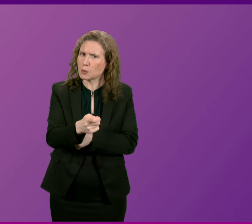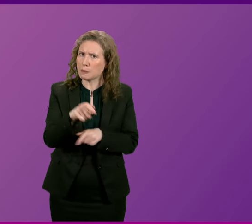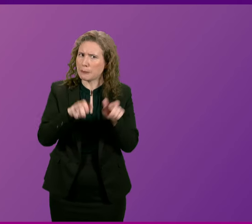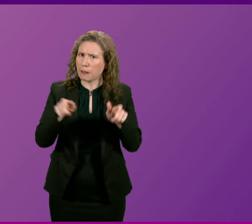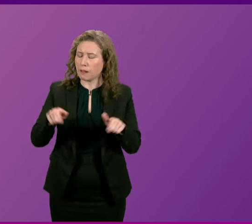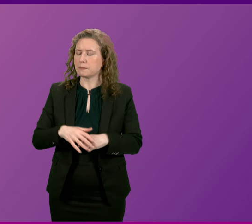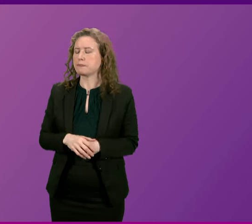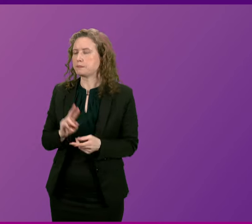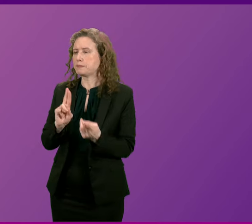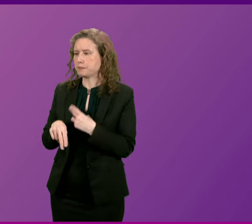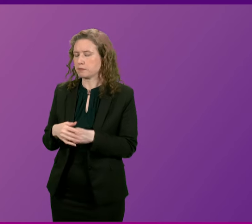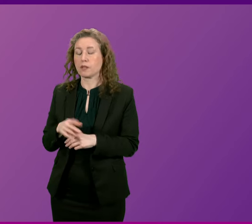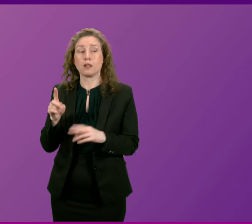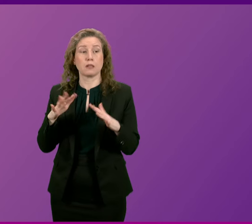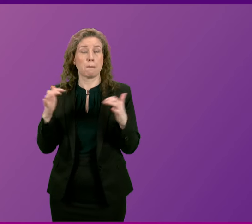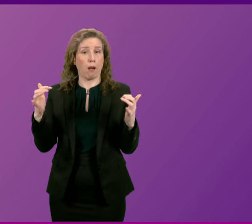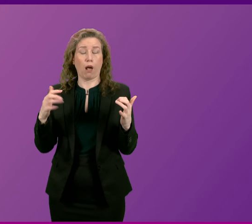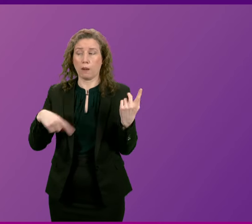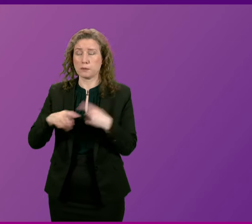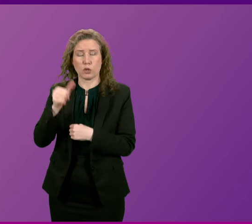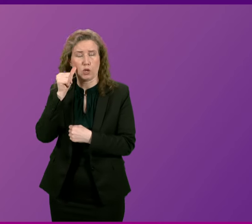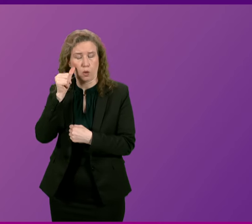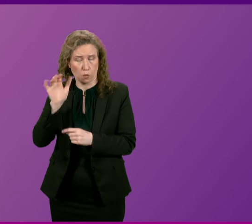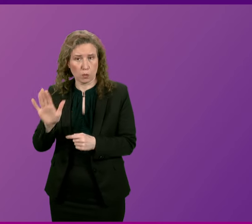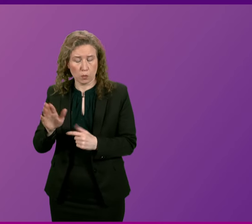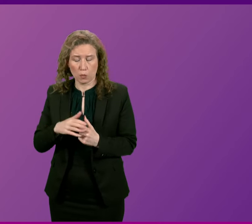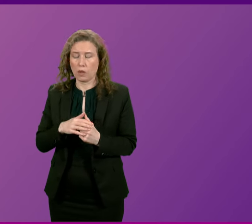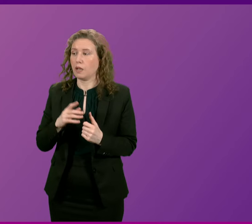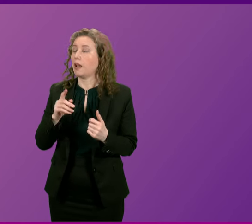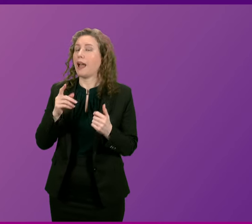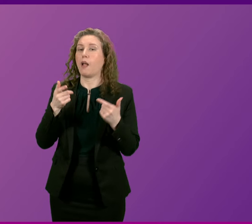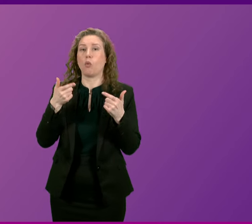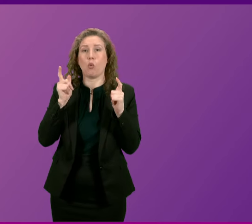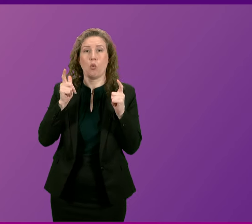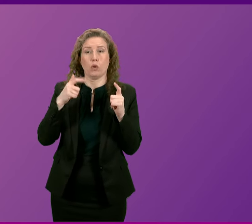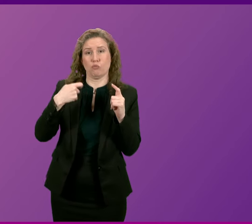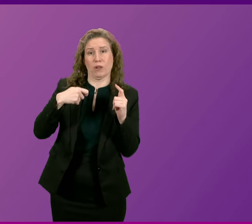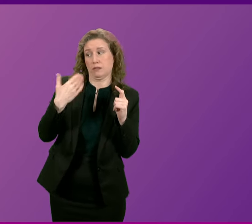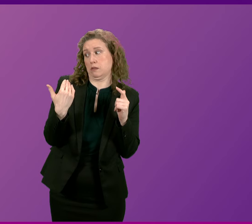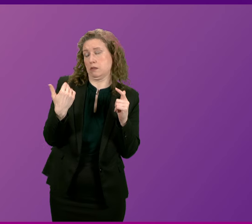As the Parliament will be well aware, and as the Lord President reminded me when I took the oath